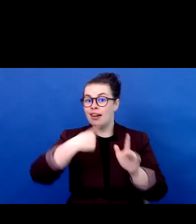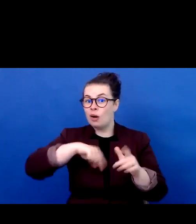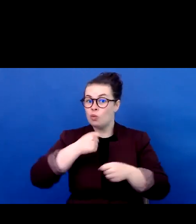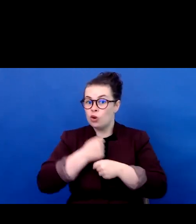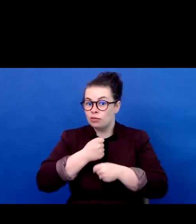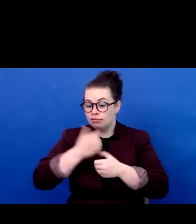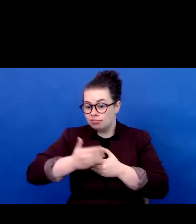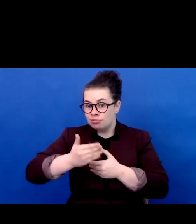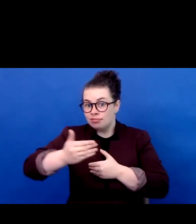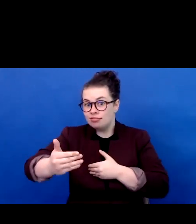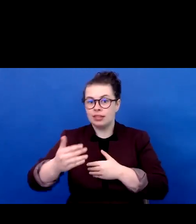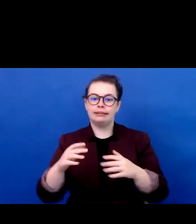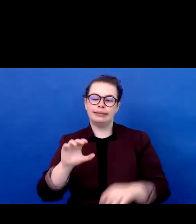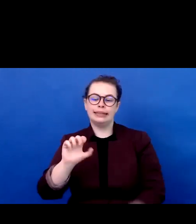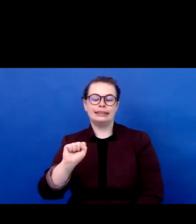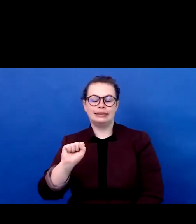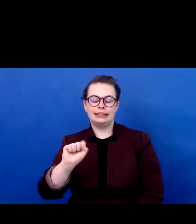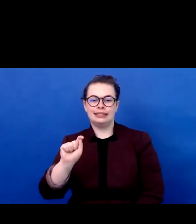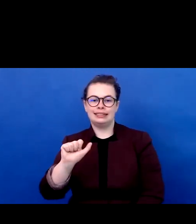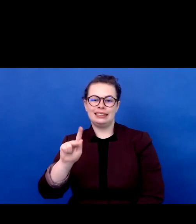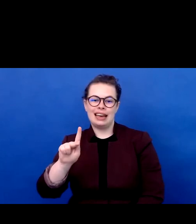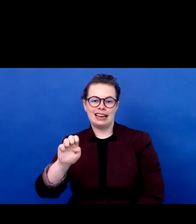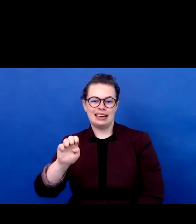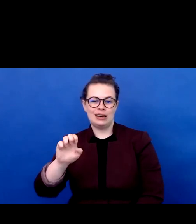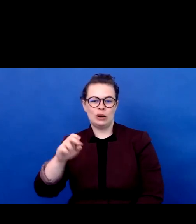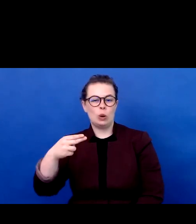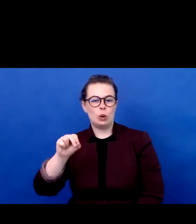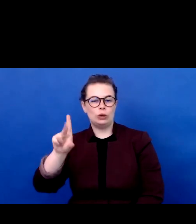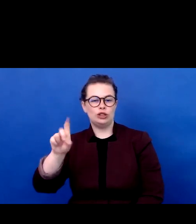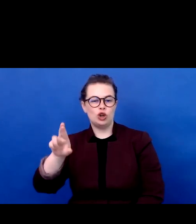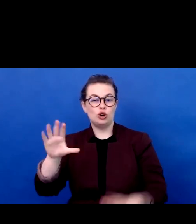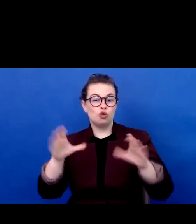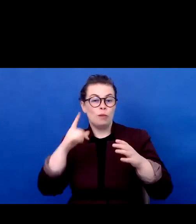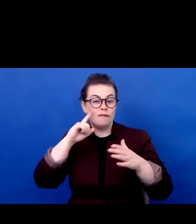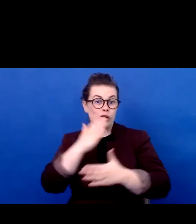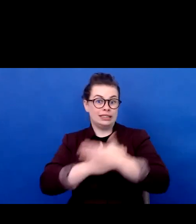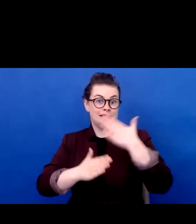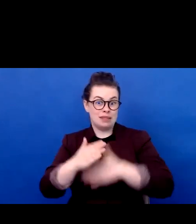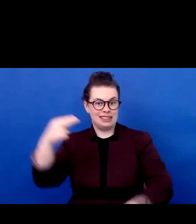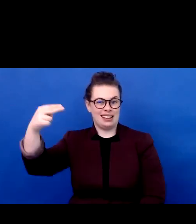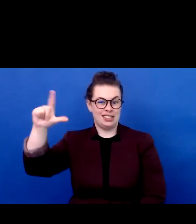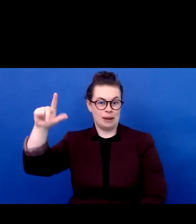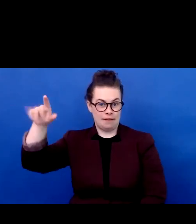we encourage you all to be part of this process particularly with regard to the work that your